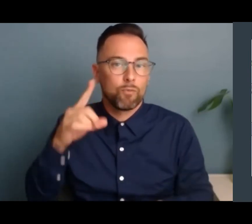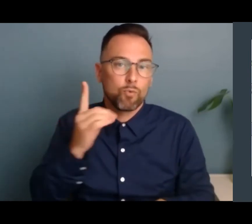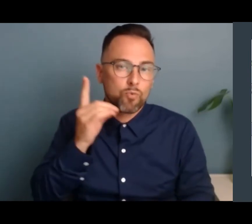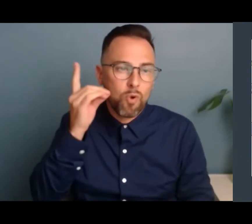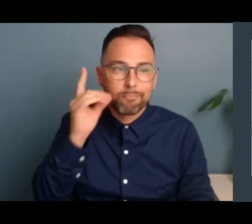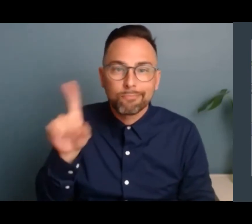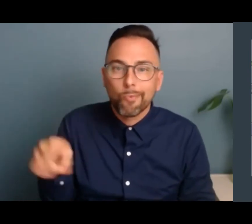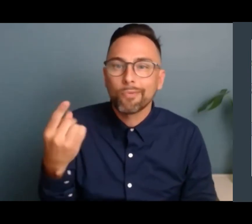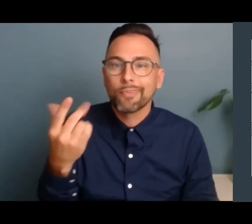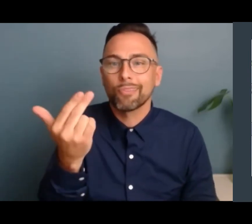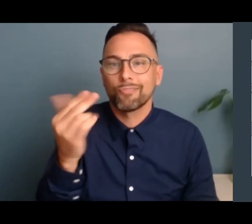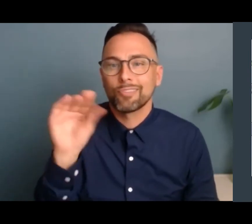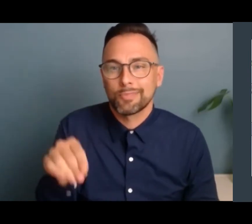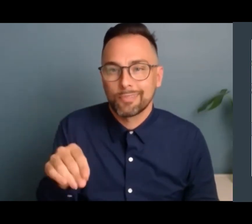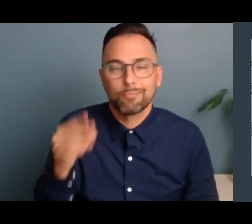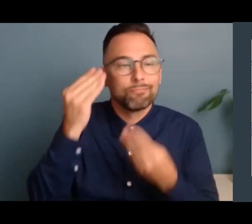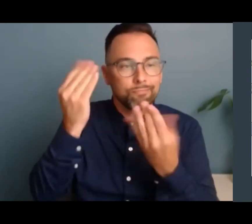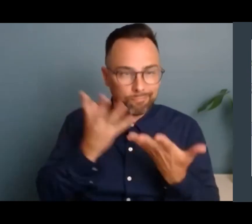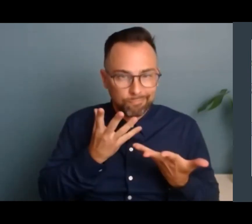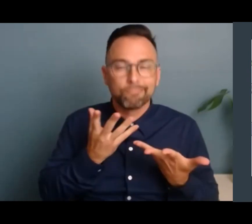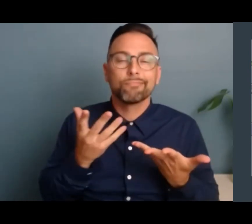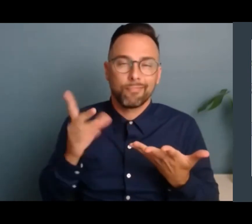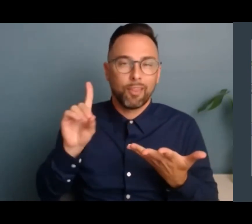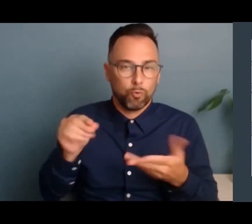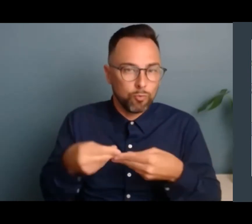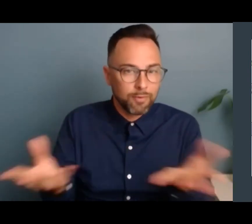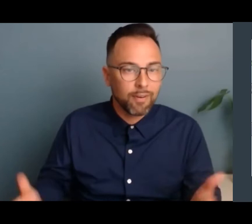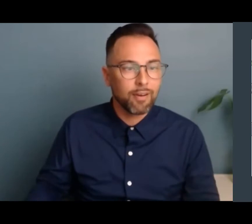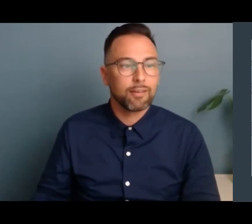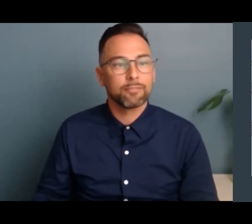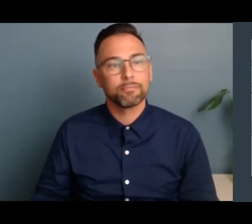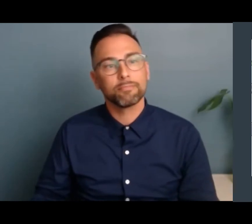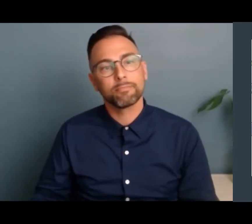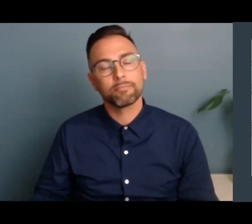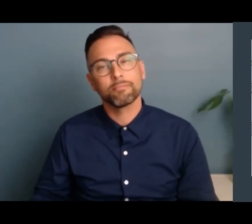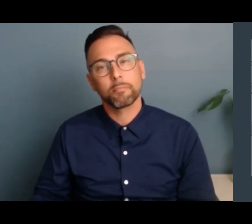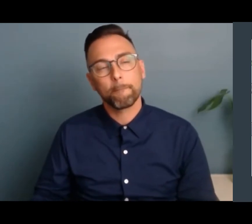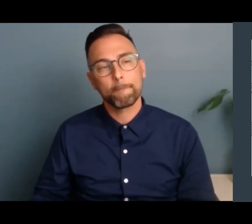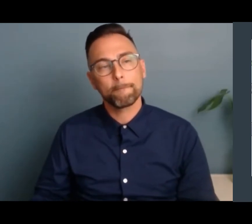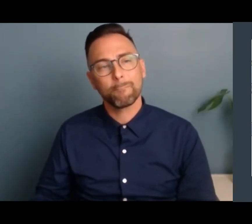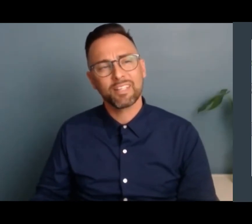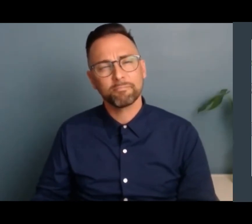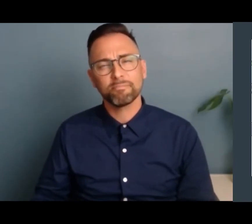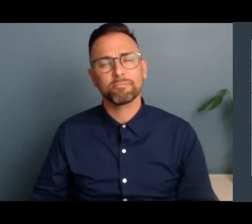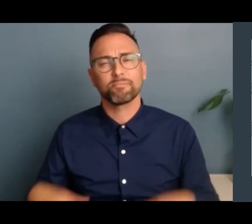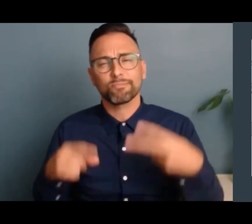or doorbells within the dorms. Only 13% responded that they provide such items.